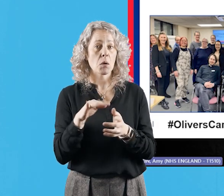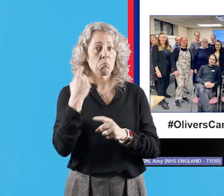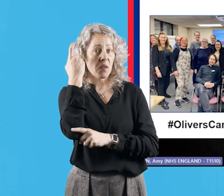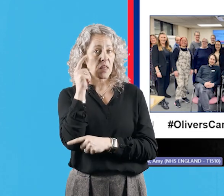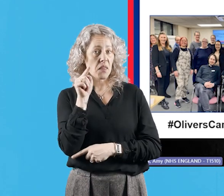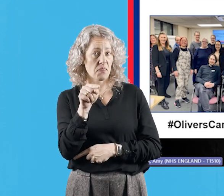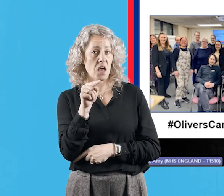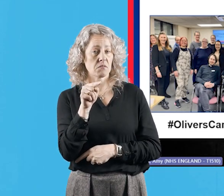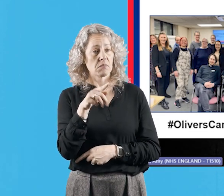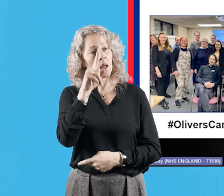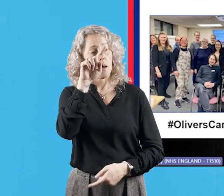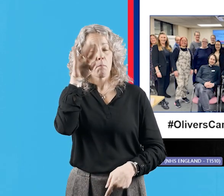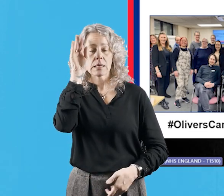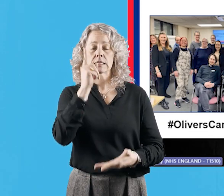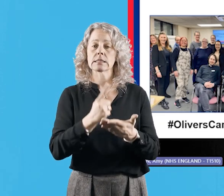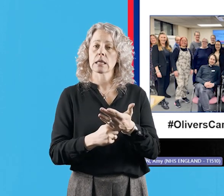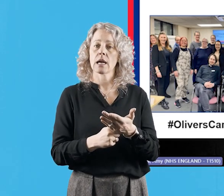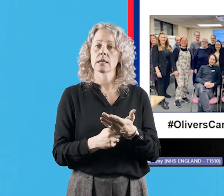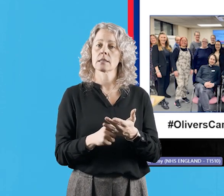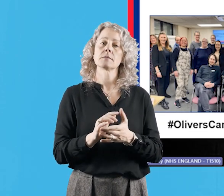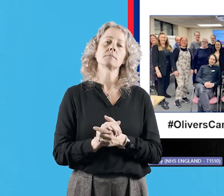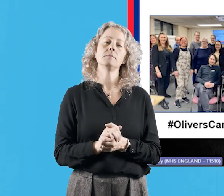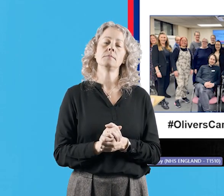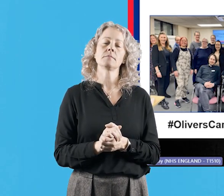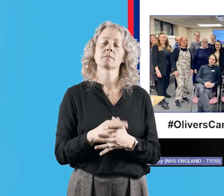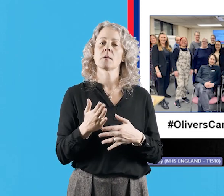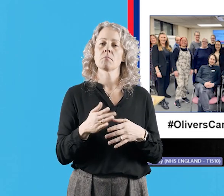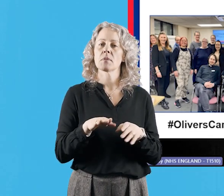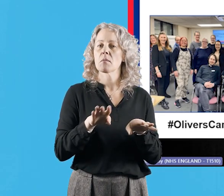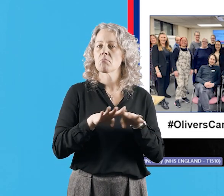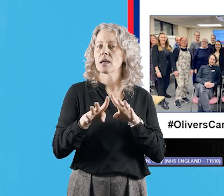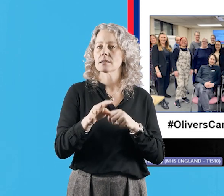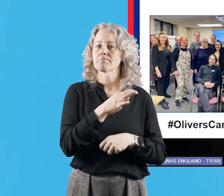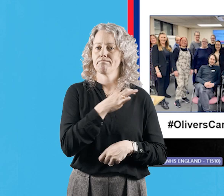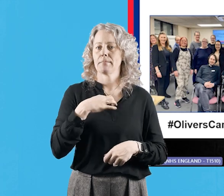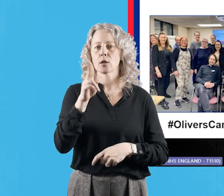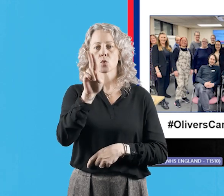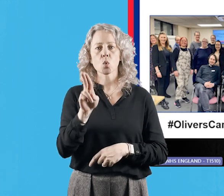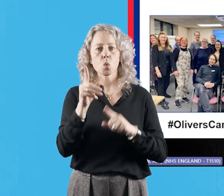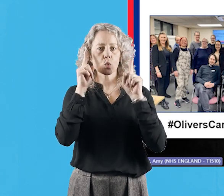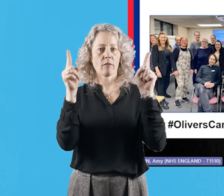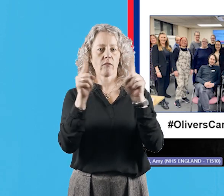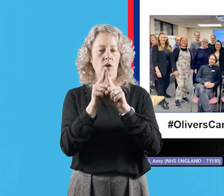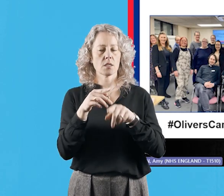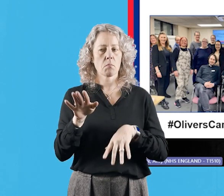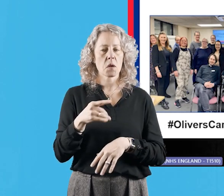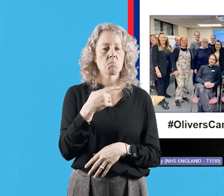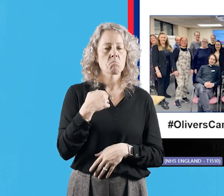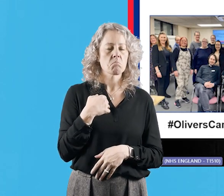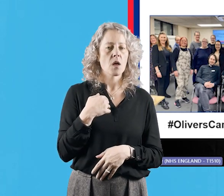and the conclusion we kind of came to and we tested this out with a list of medical schools and some universities and it